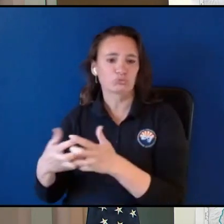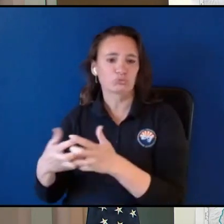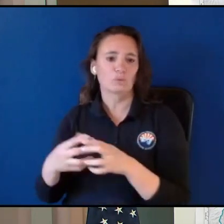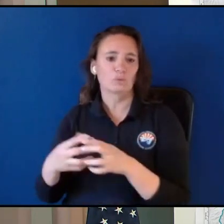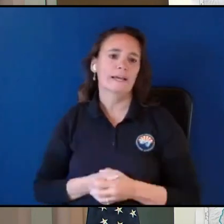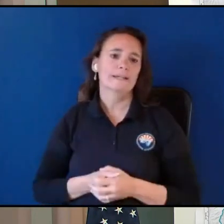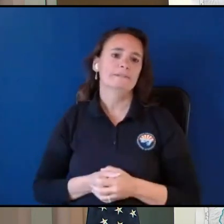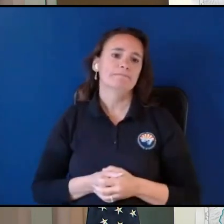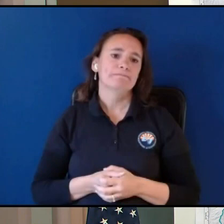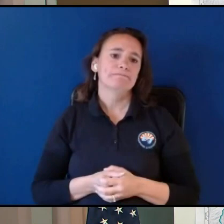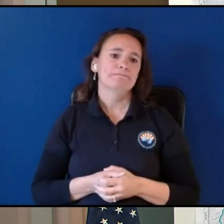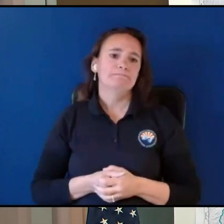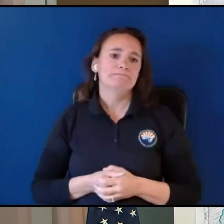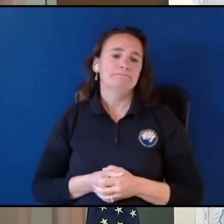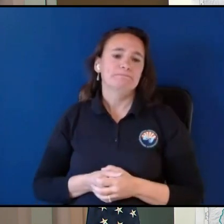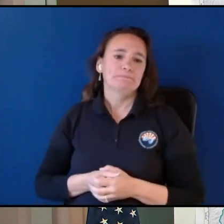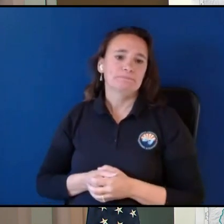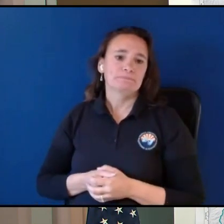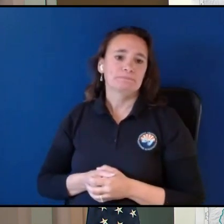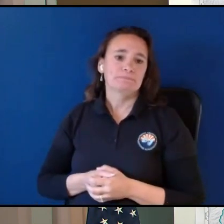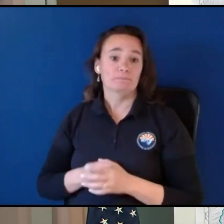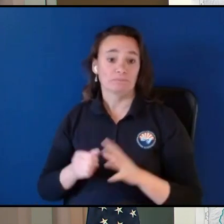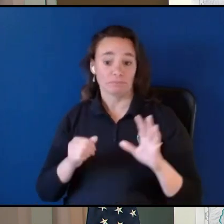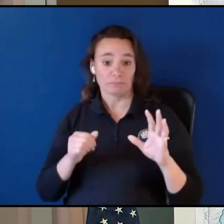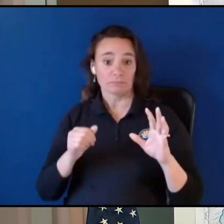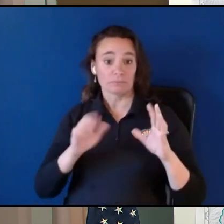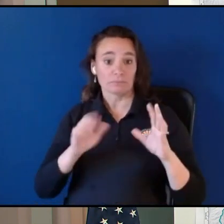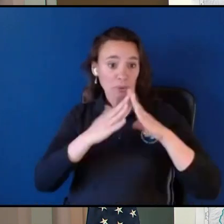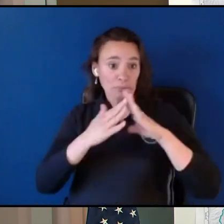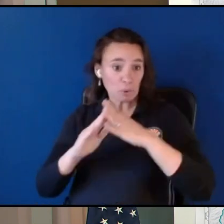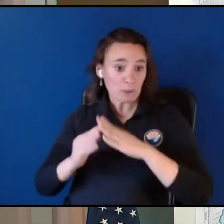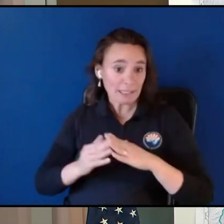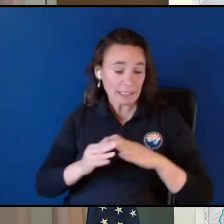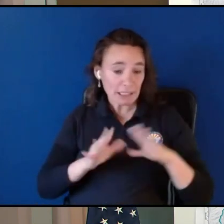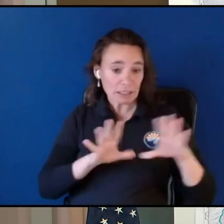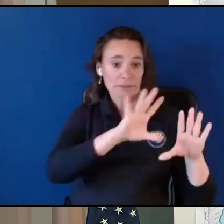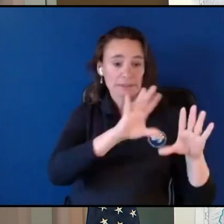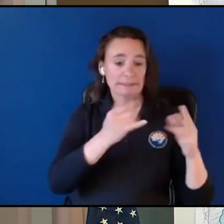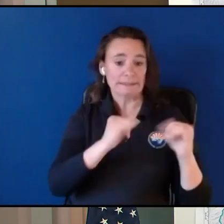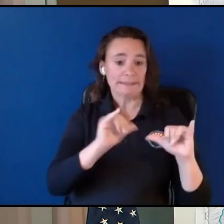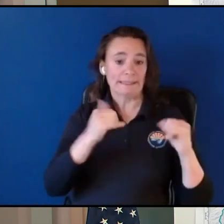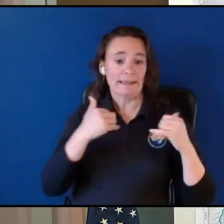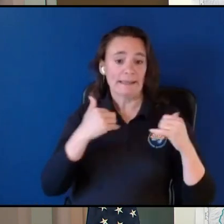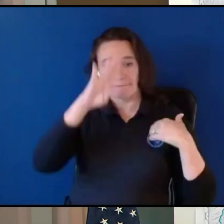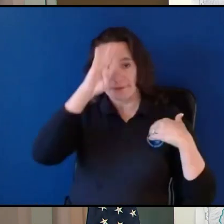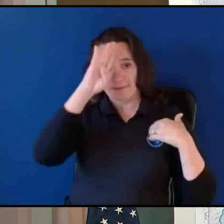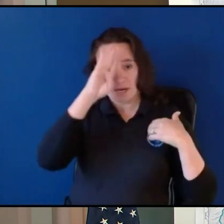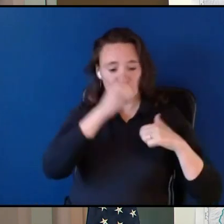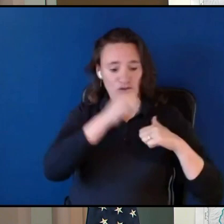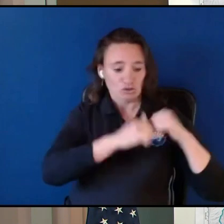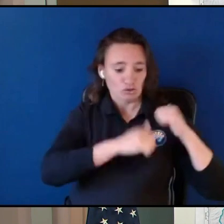over in the communities, we still have our structure groups. We have, they're working, from Pecos all the way north up